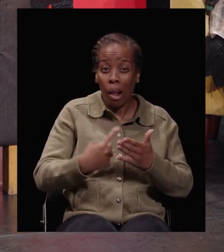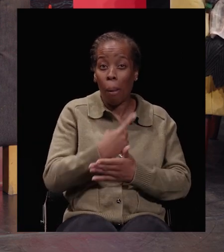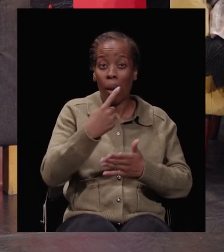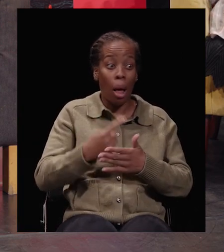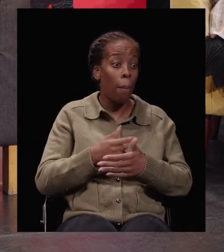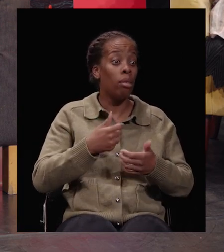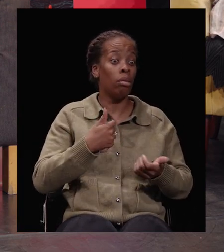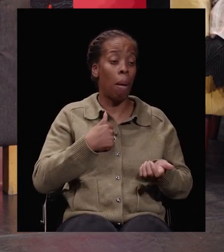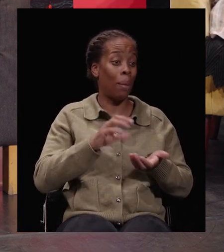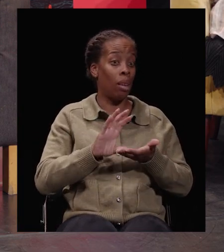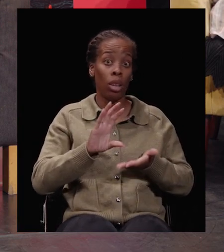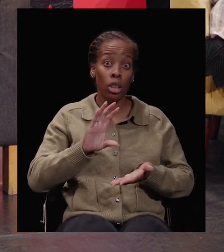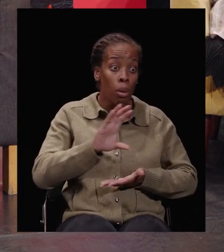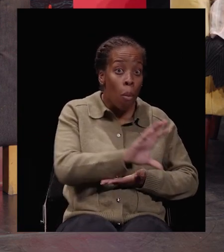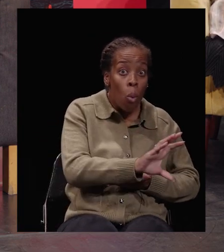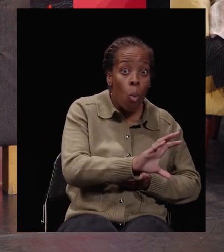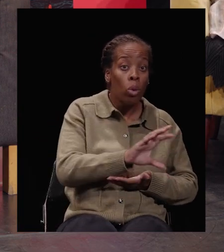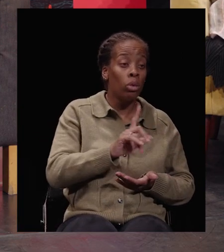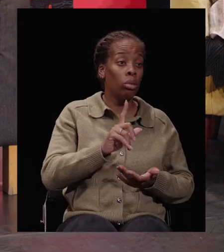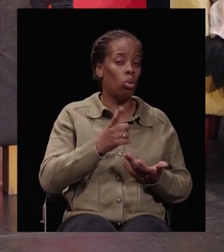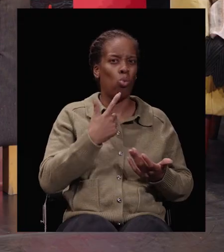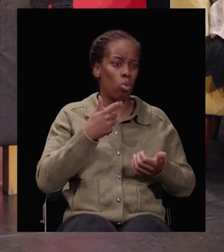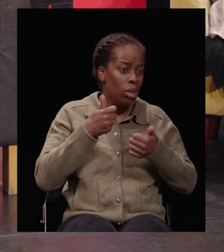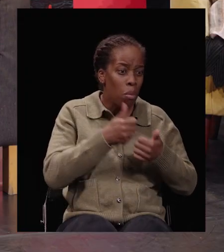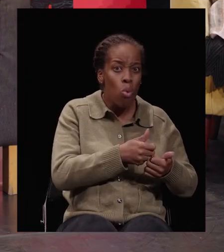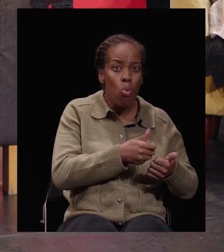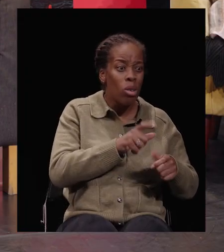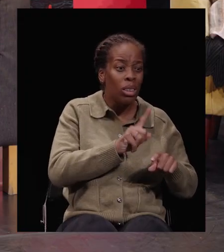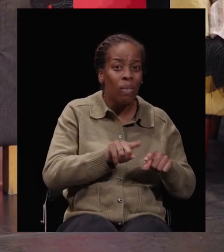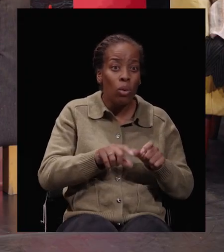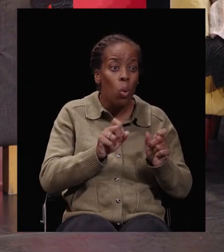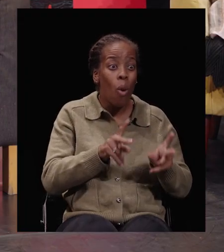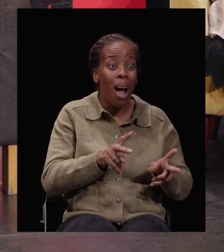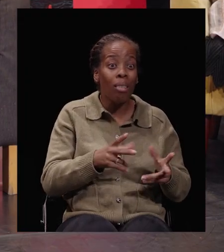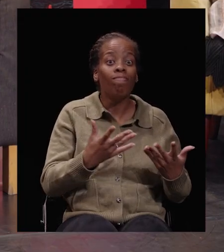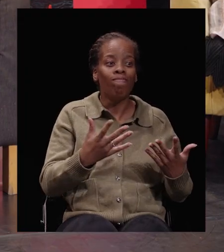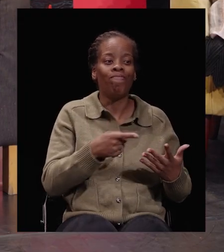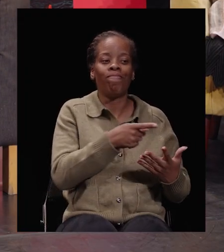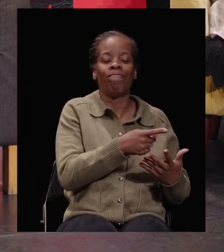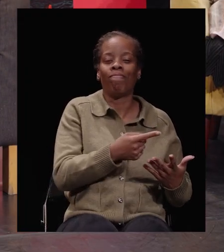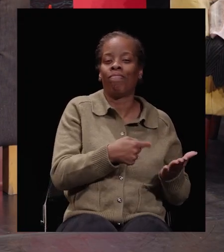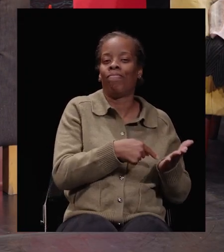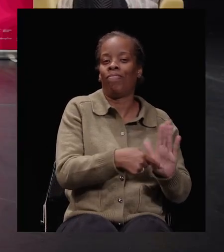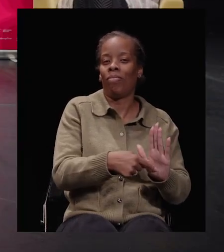through financial models that dictates the way that class is represented in artistic practise.